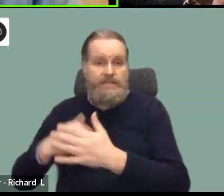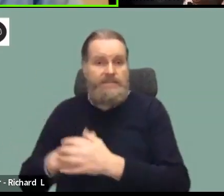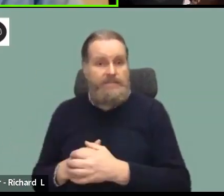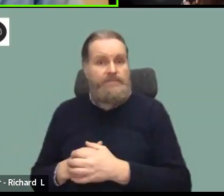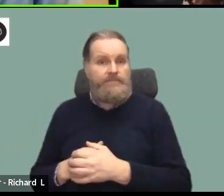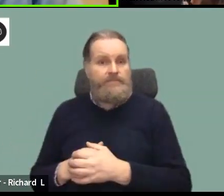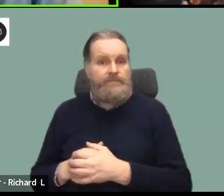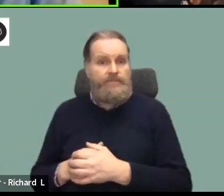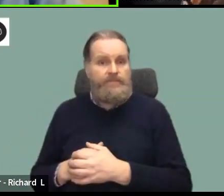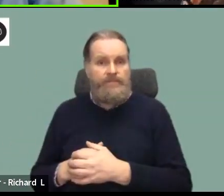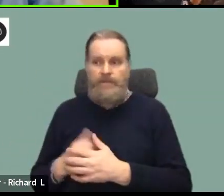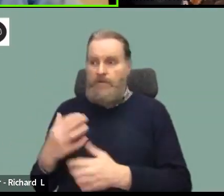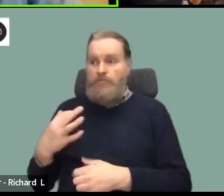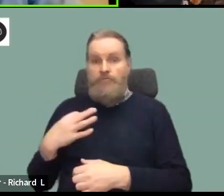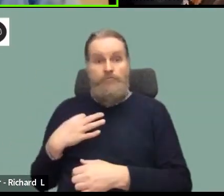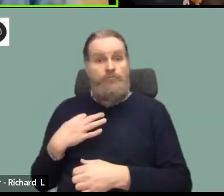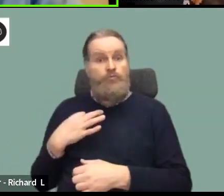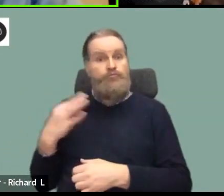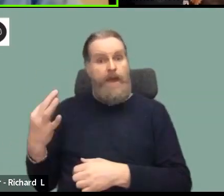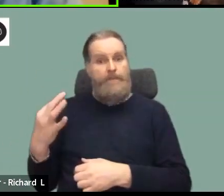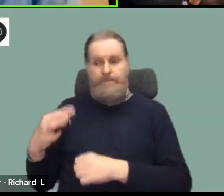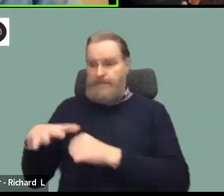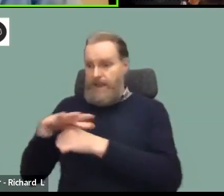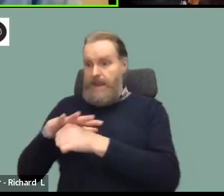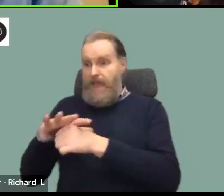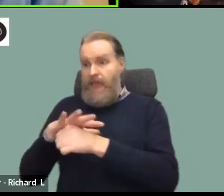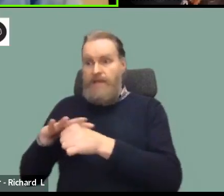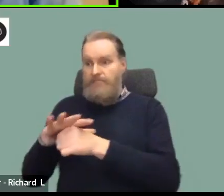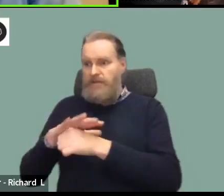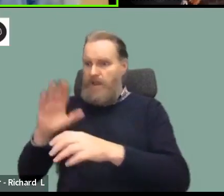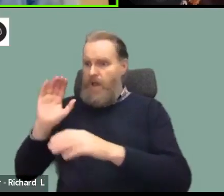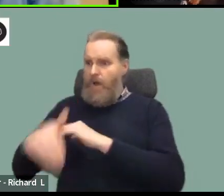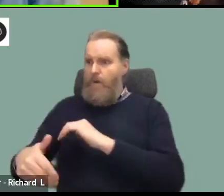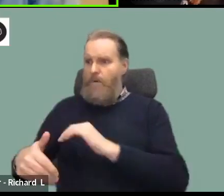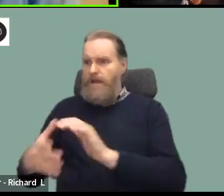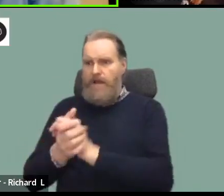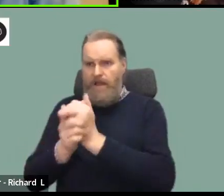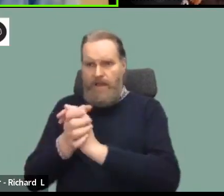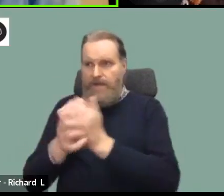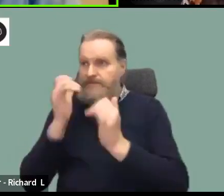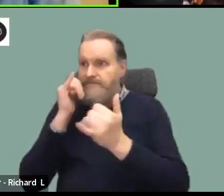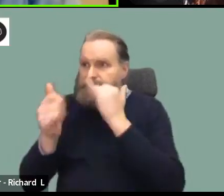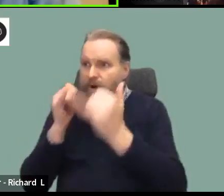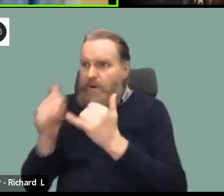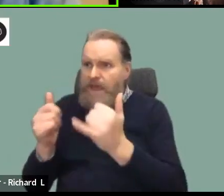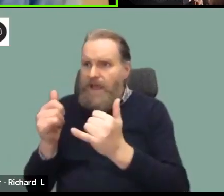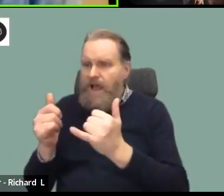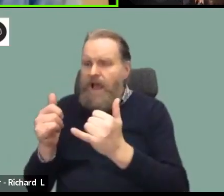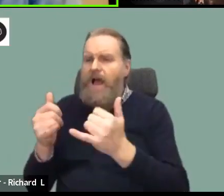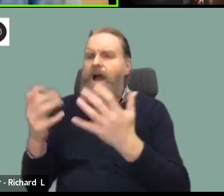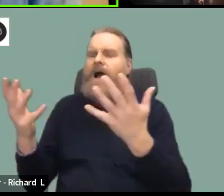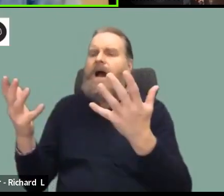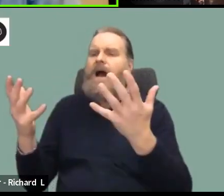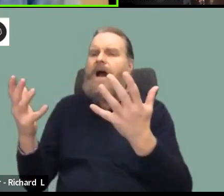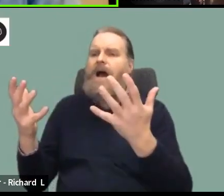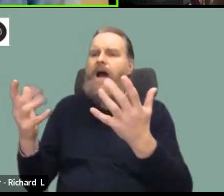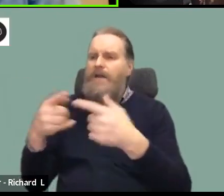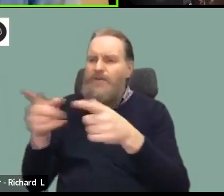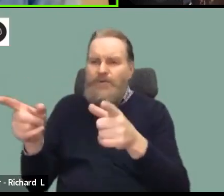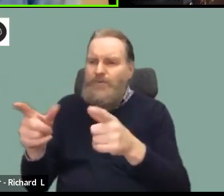about the reaction to each Marcy's result I was told he was Marcy's result I was told today was reps from areas who will go over the name immediately wringing their colleagues immediately wringing their colleagues and same really feel